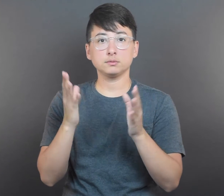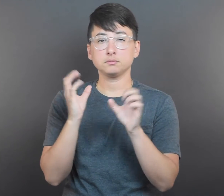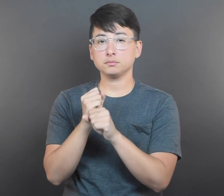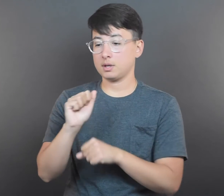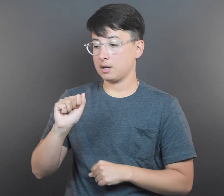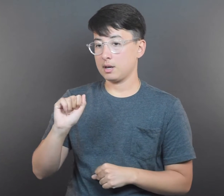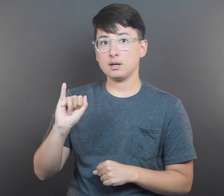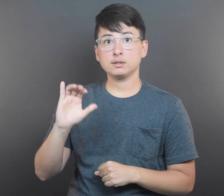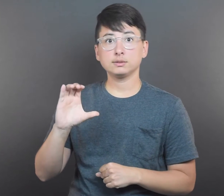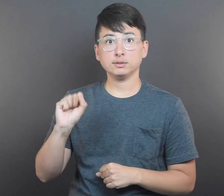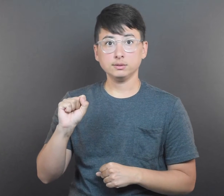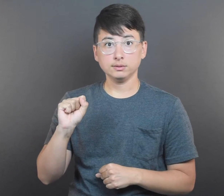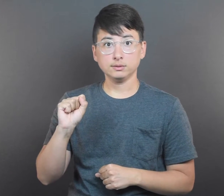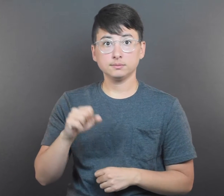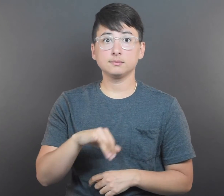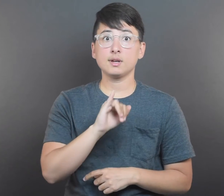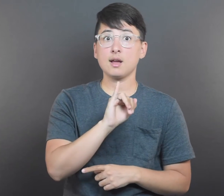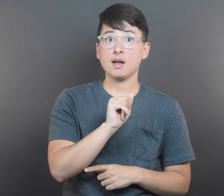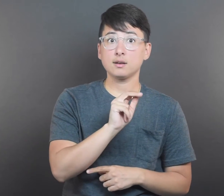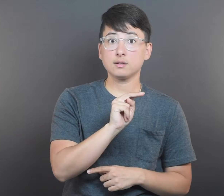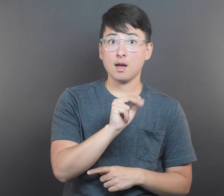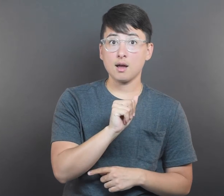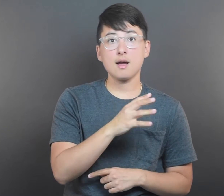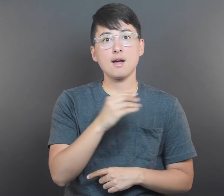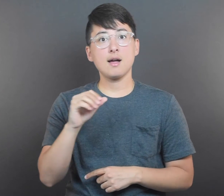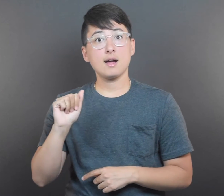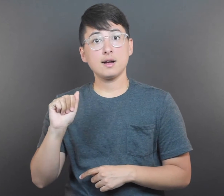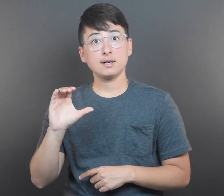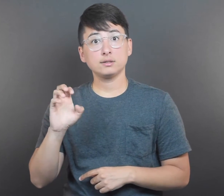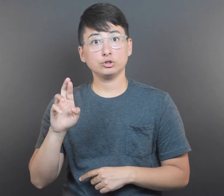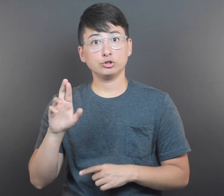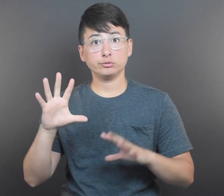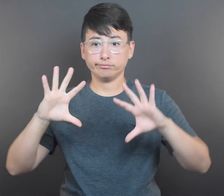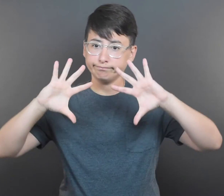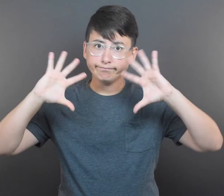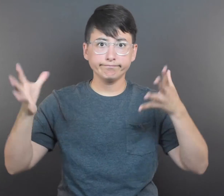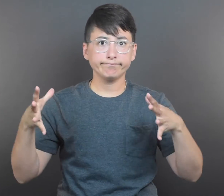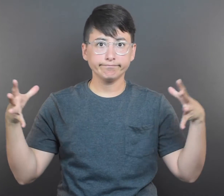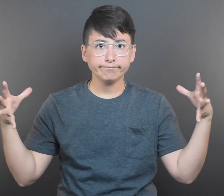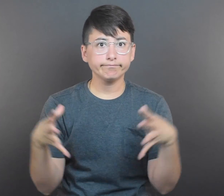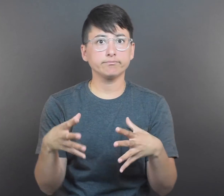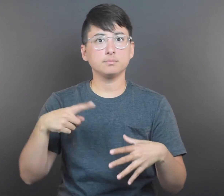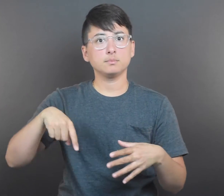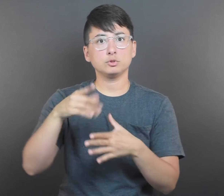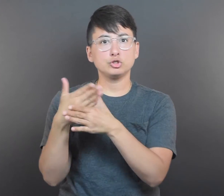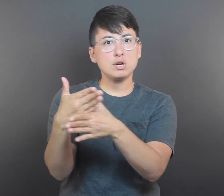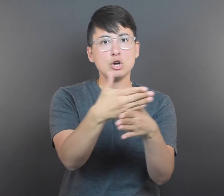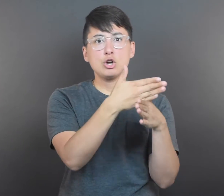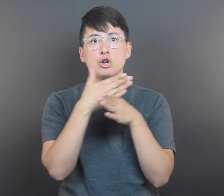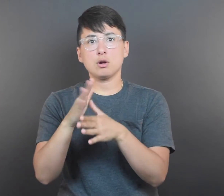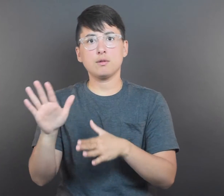helped to shed light on some of the barriers to vaccination among youths and women.